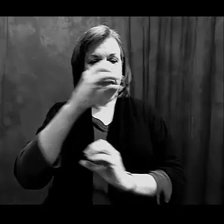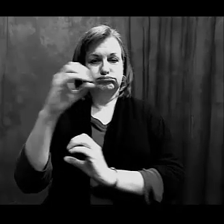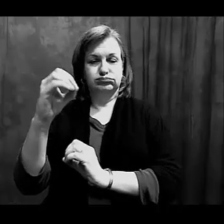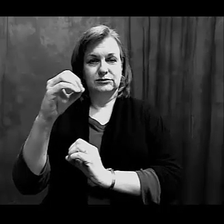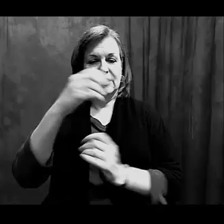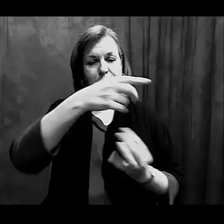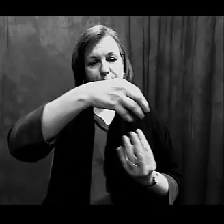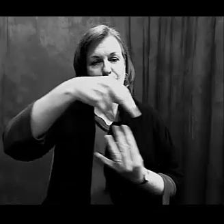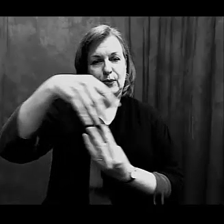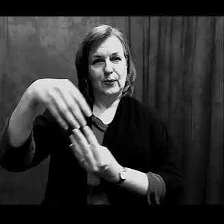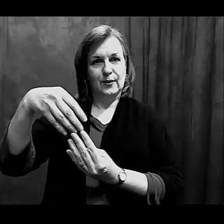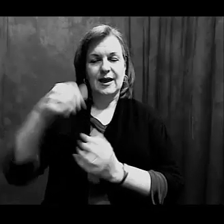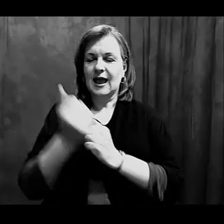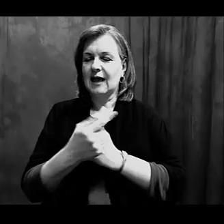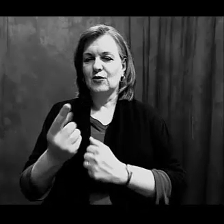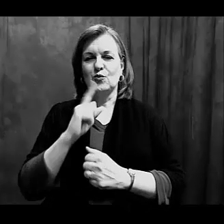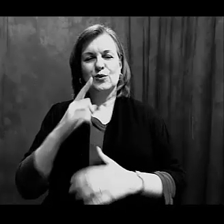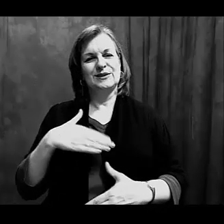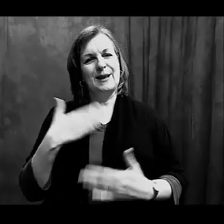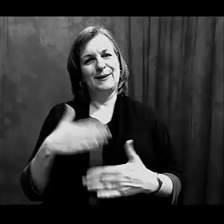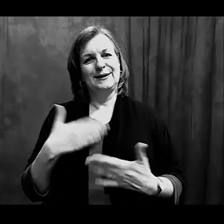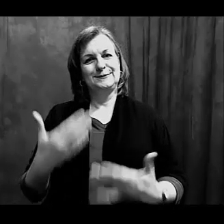everybody's happy!